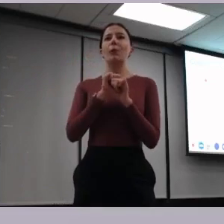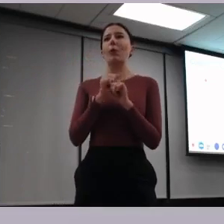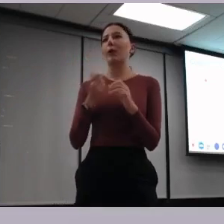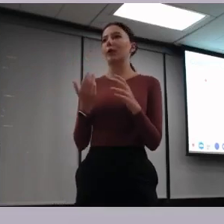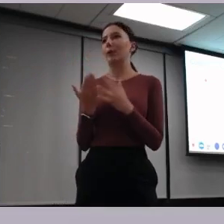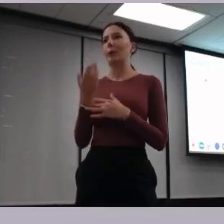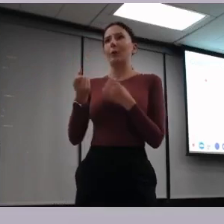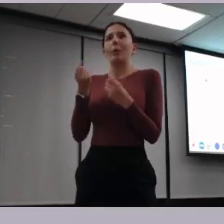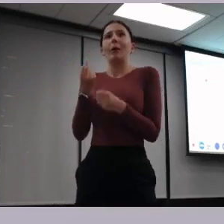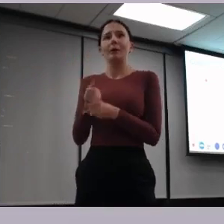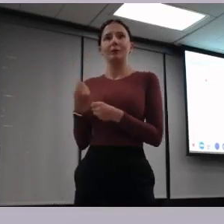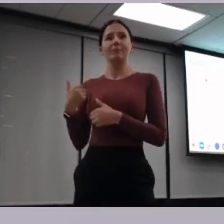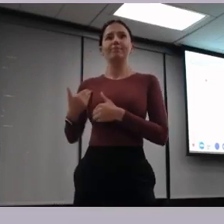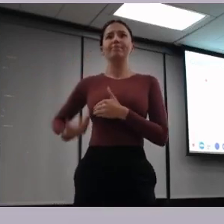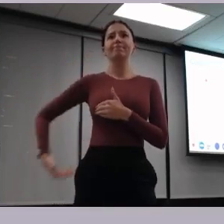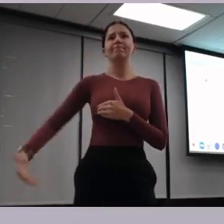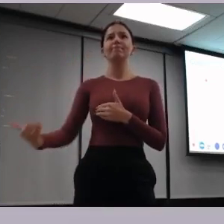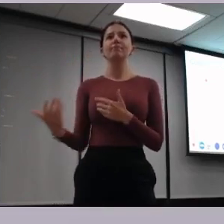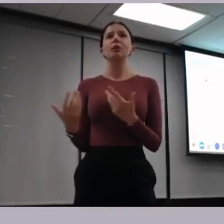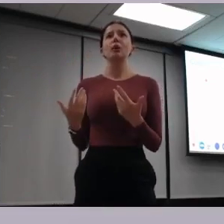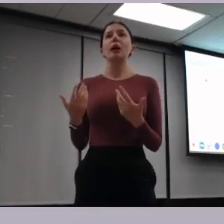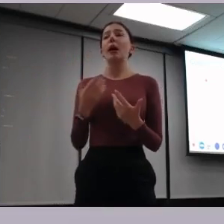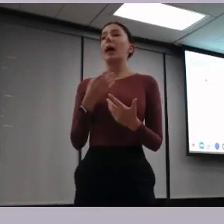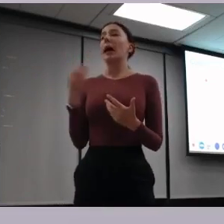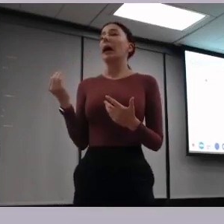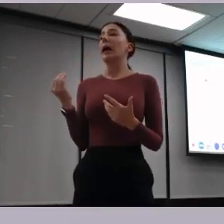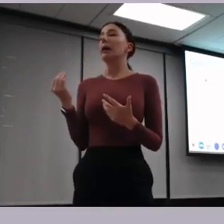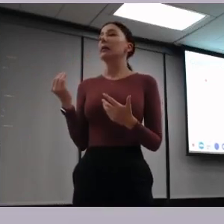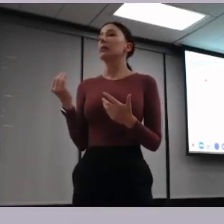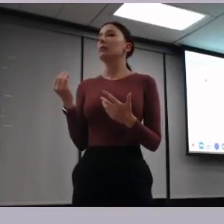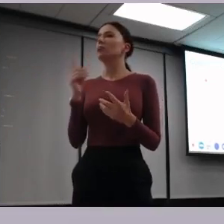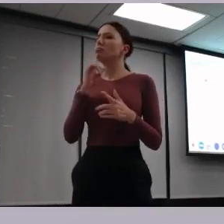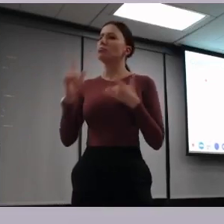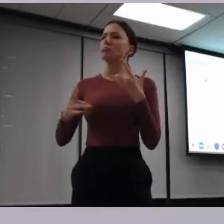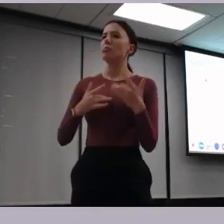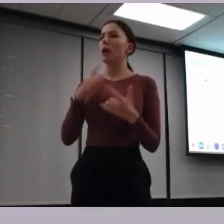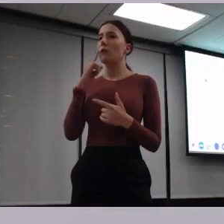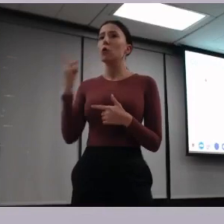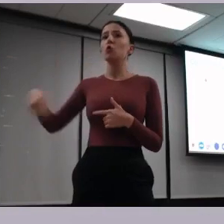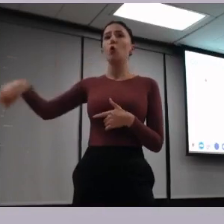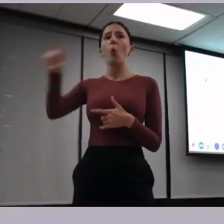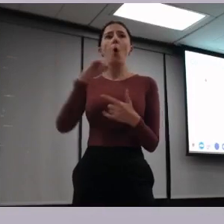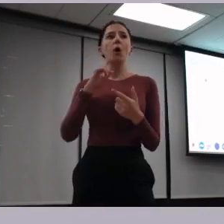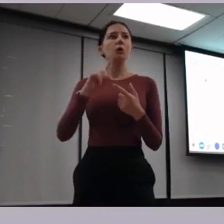Keep us all together as a community with us. And I'm also excited for you all to meet, say, design,